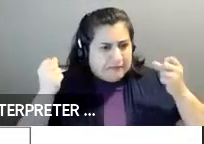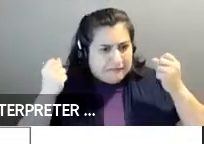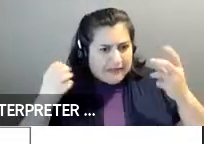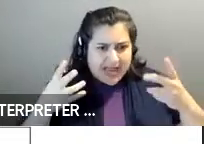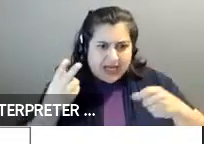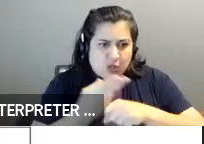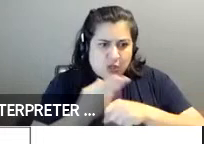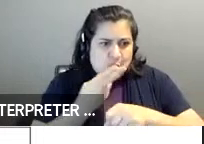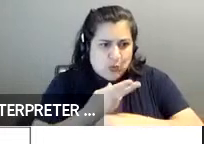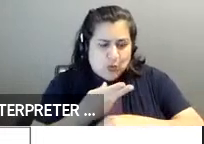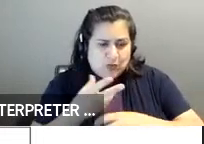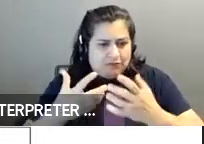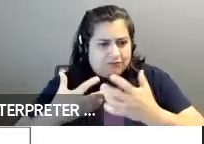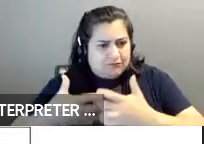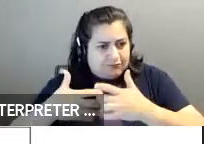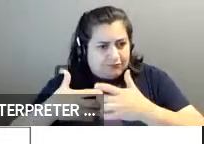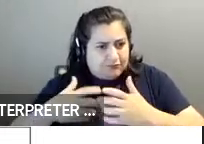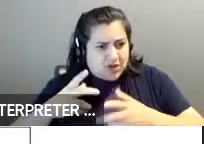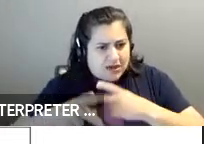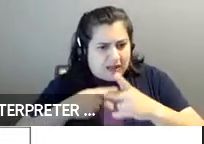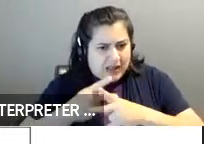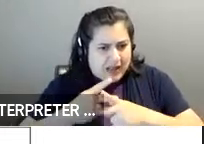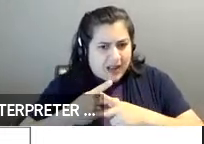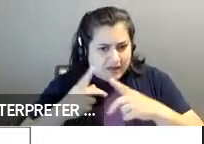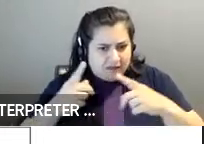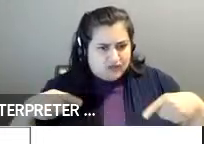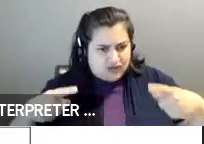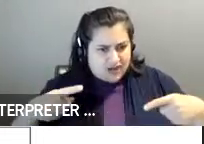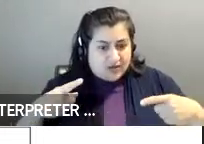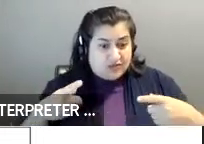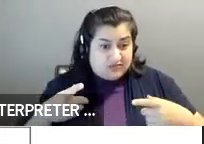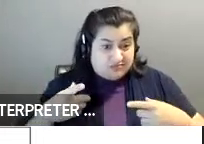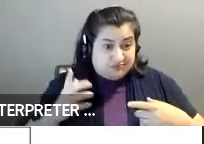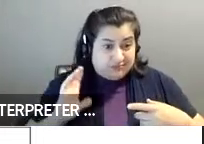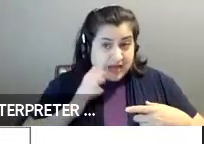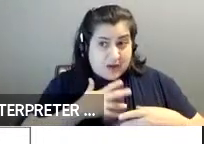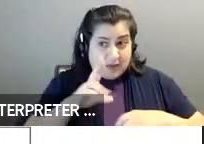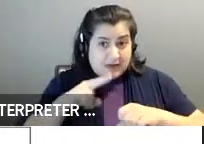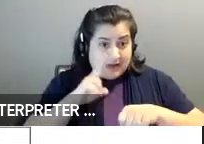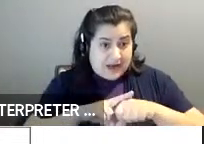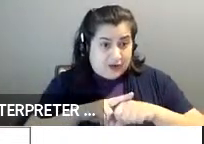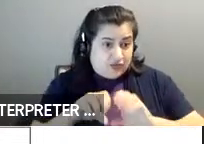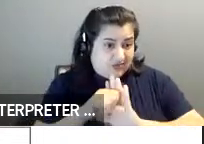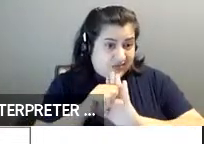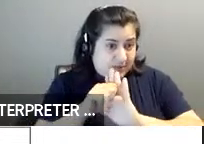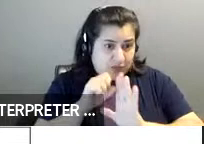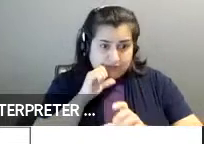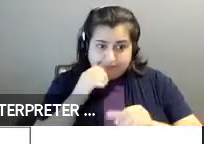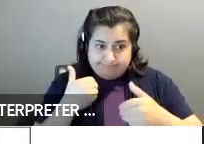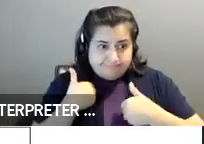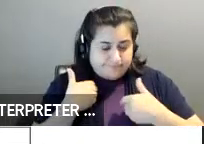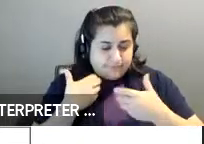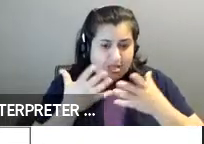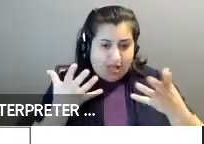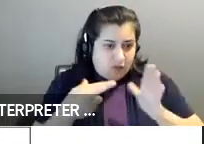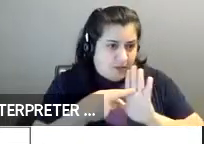Advance my slide.